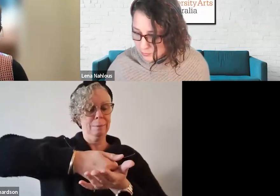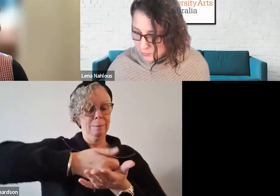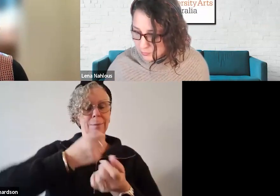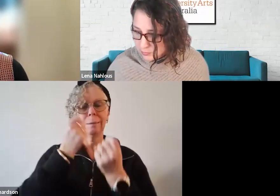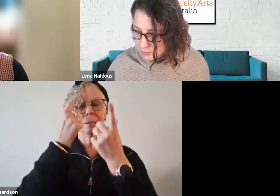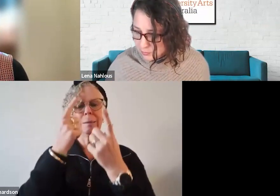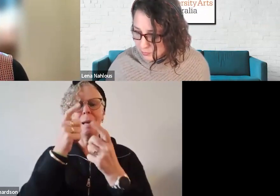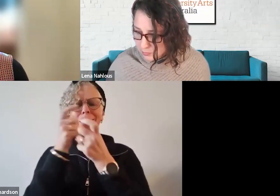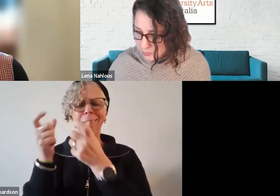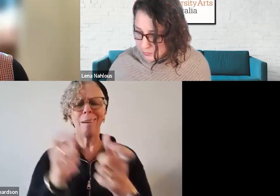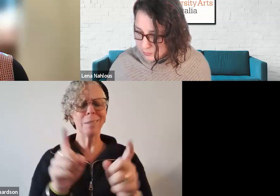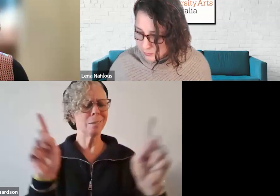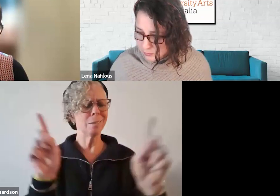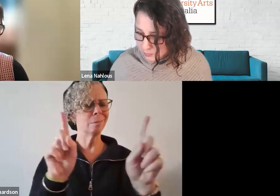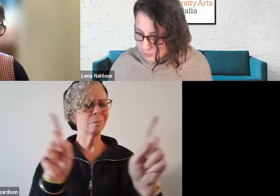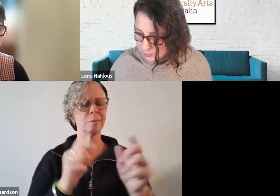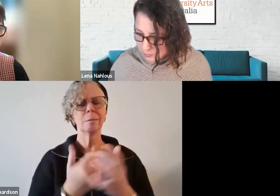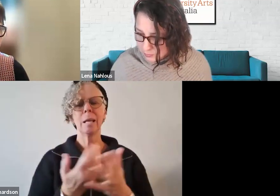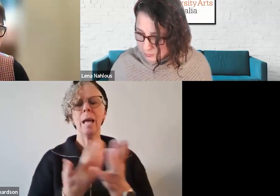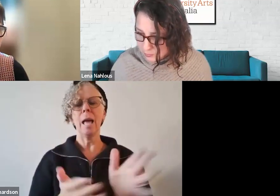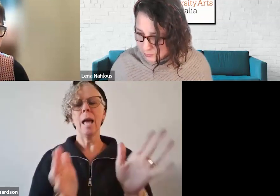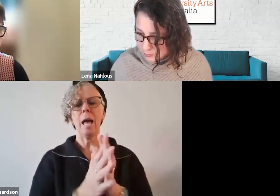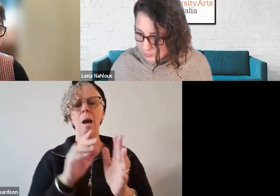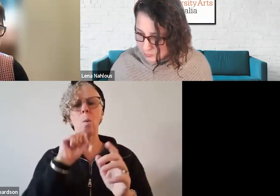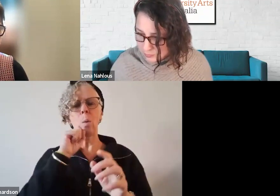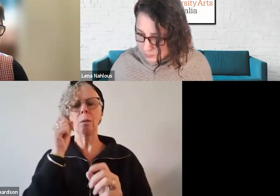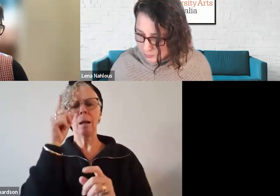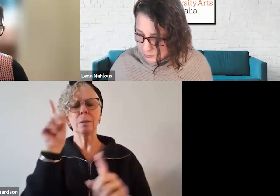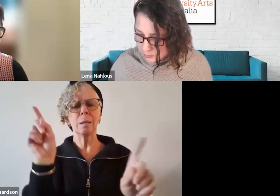how what we understand governance today developed,